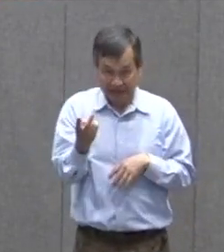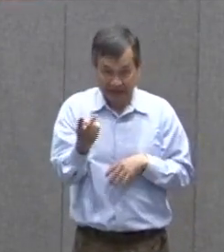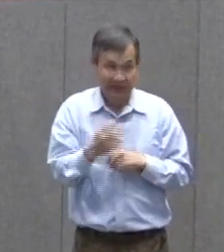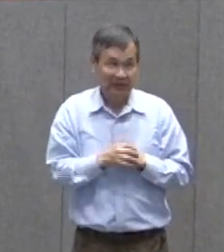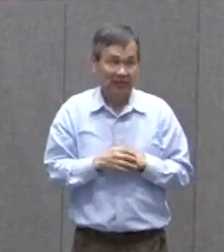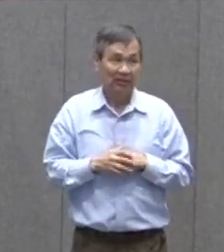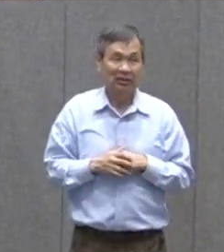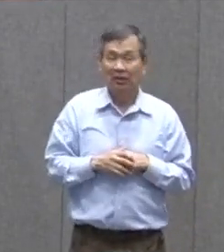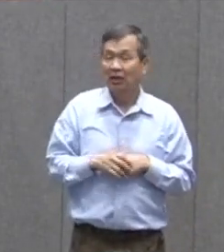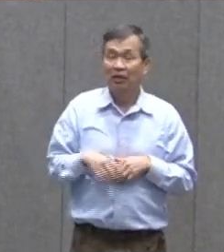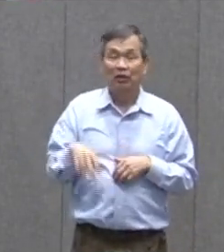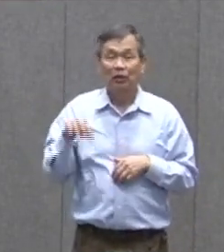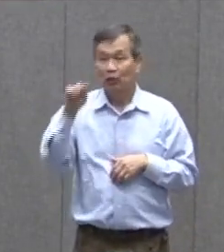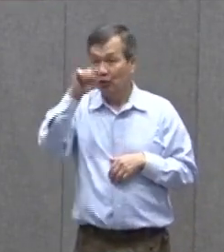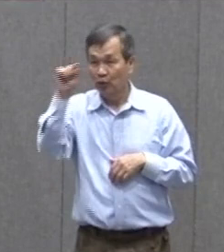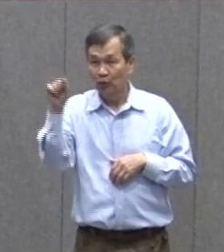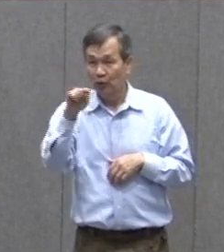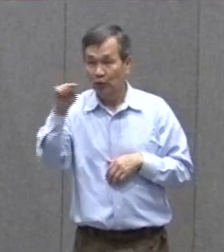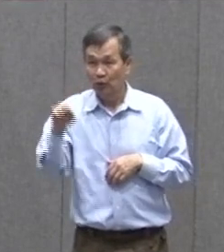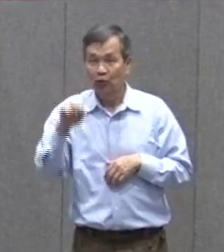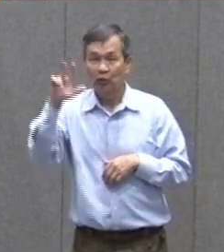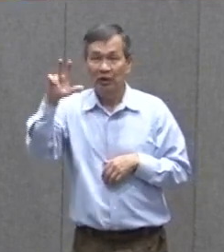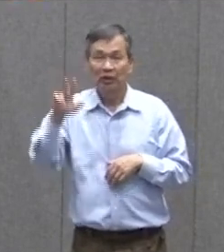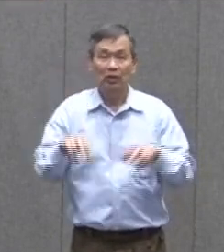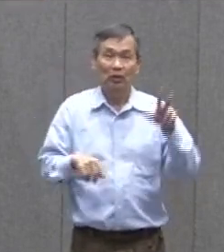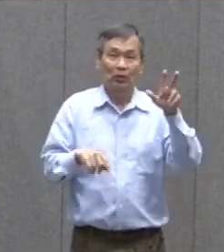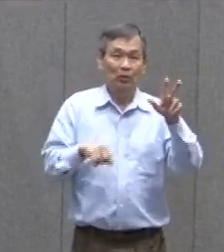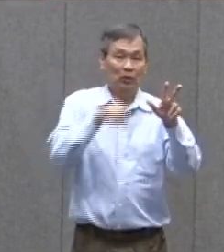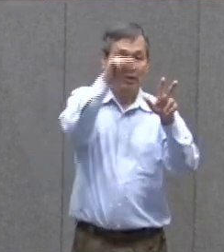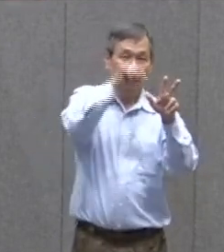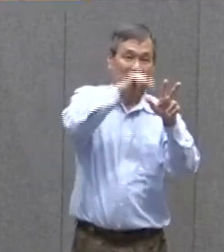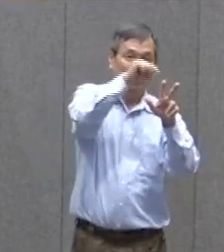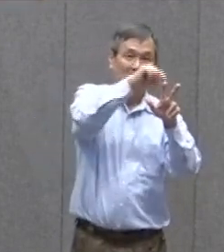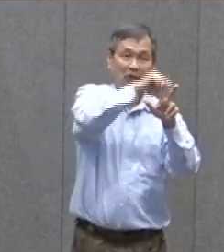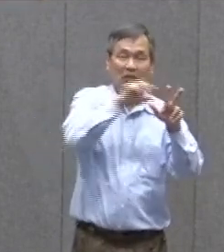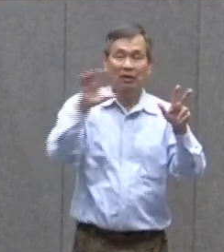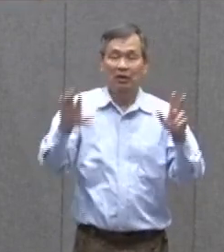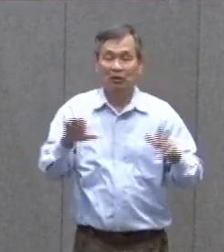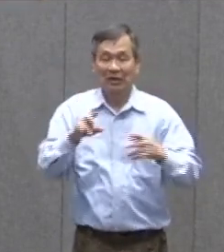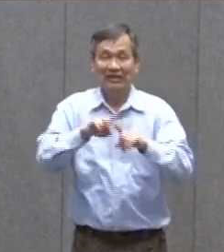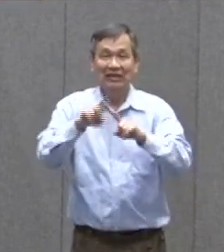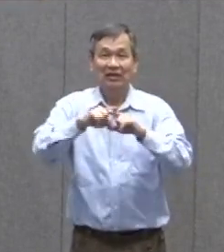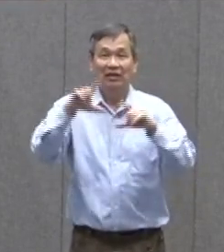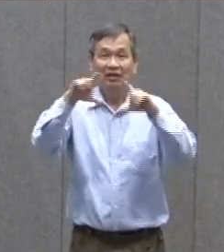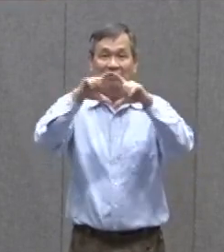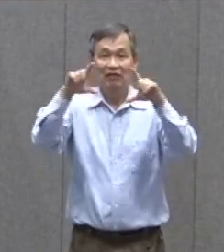and we're going to have a lot of cards that we can flip over. And this game is super important